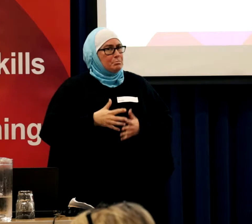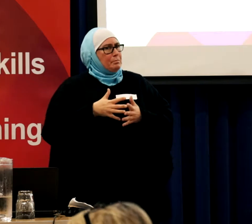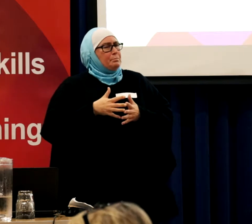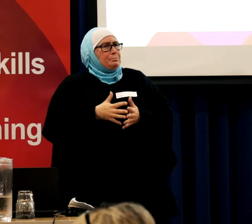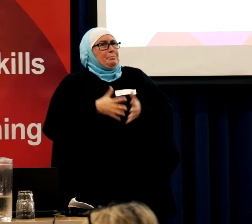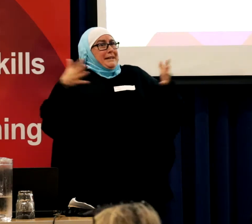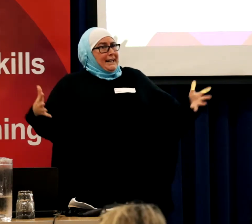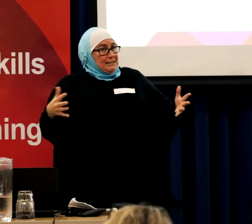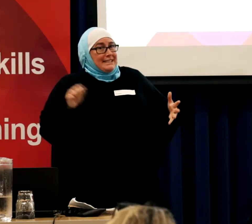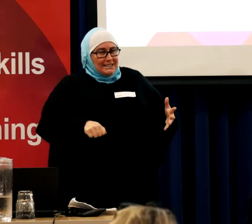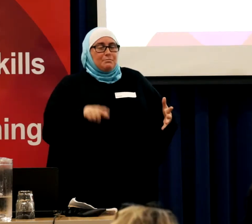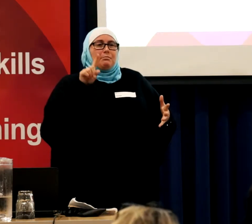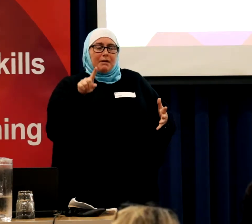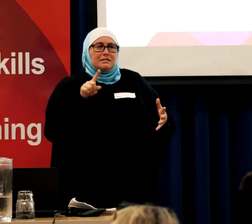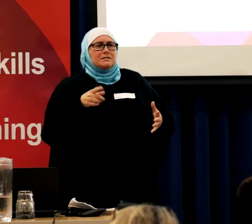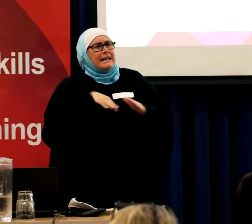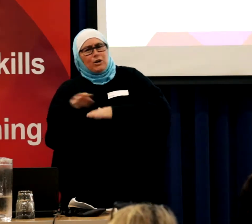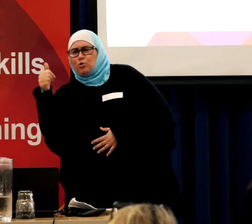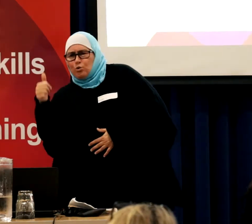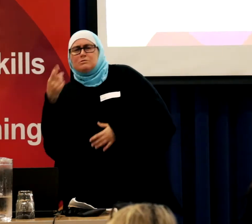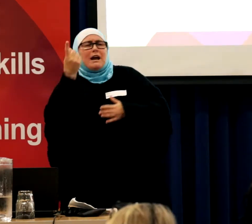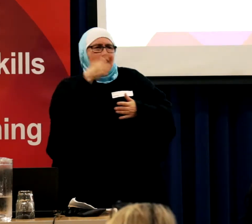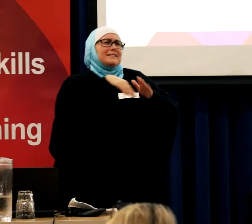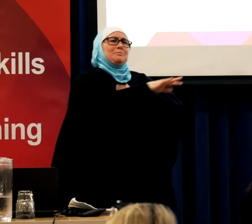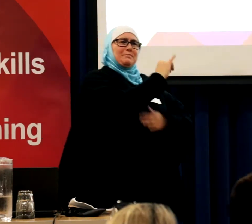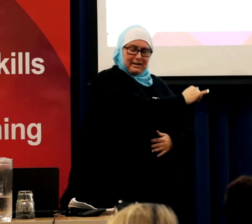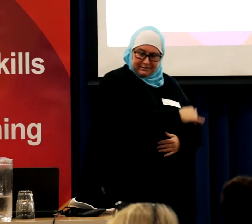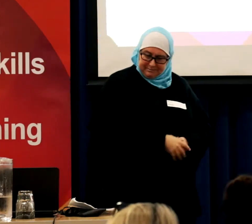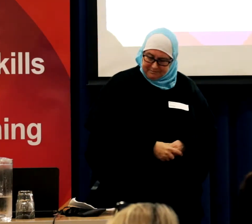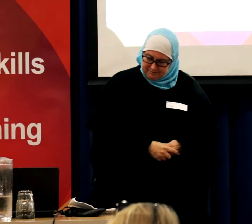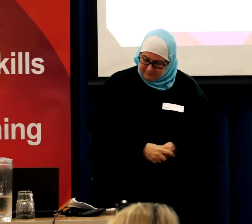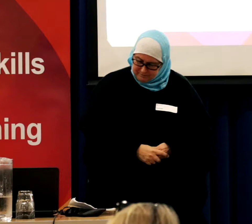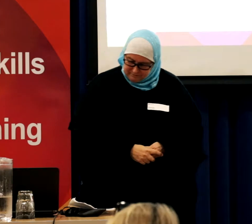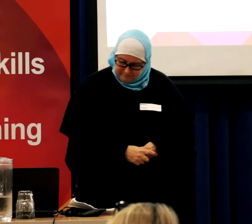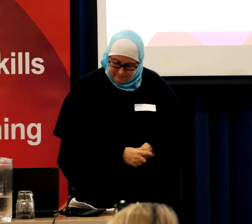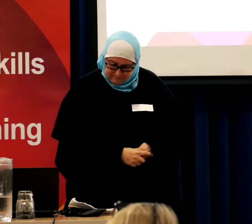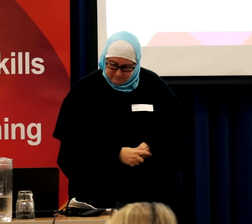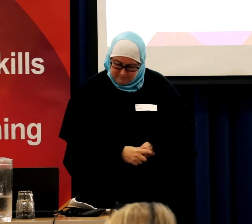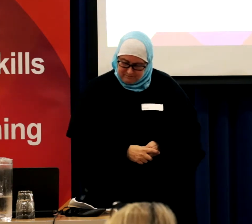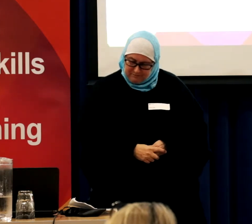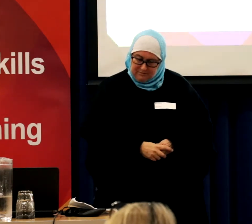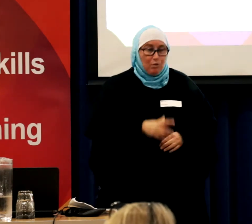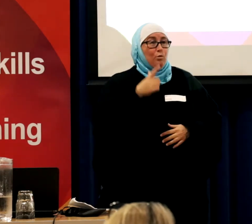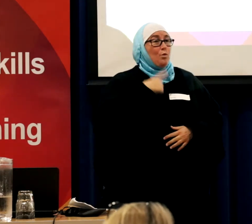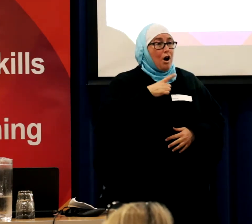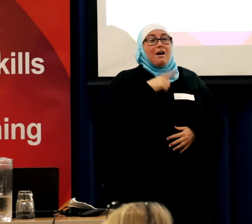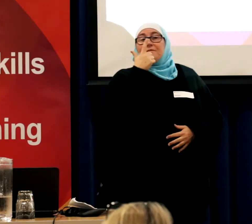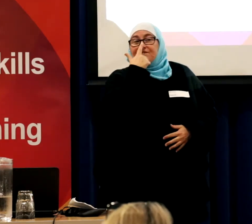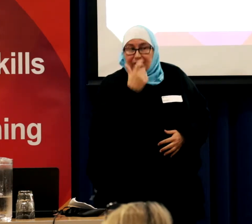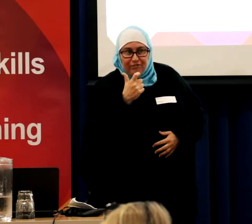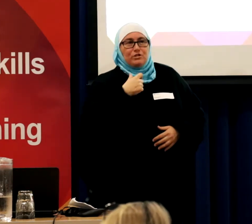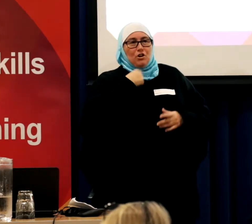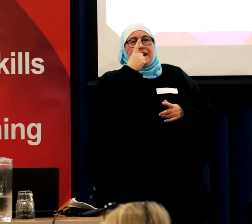It was a large change, there was some good and there was some bad.